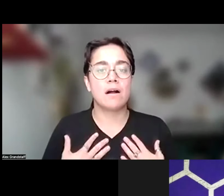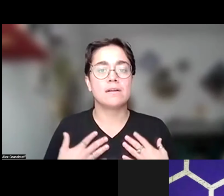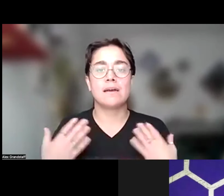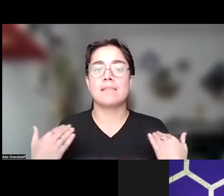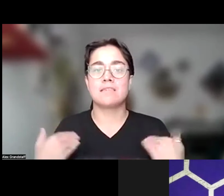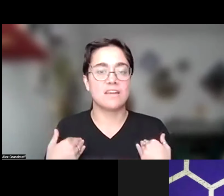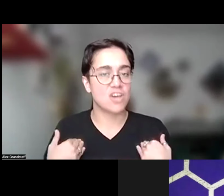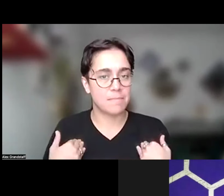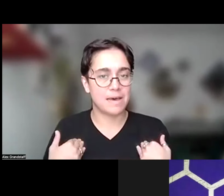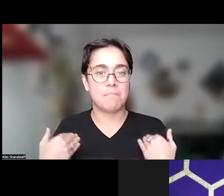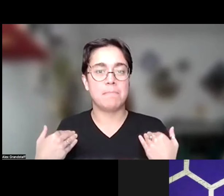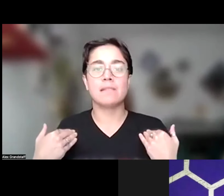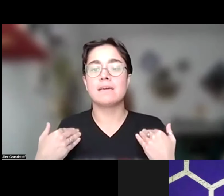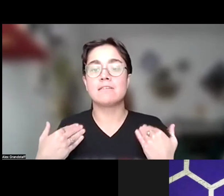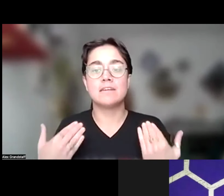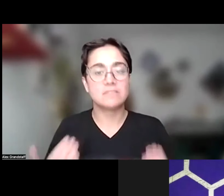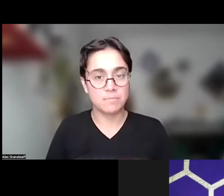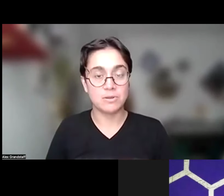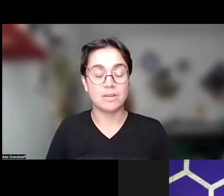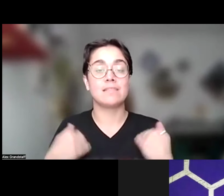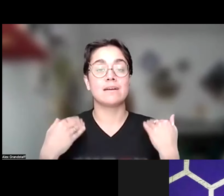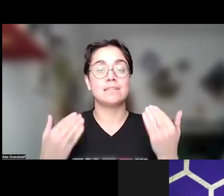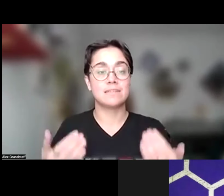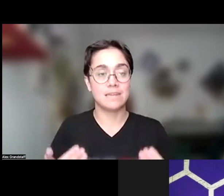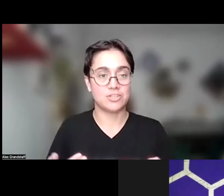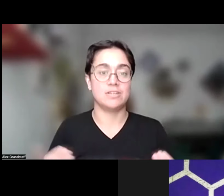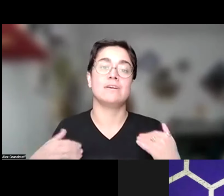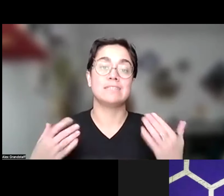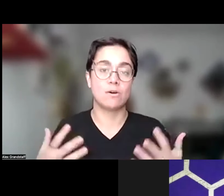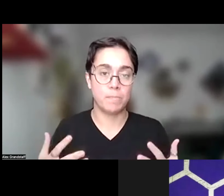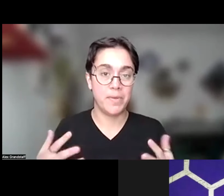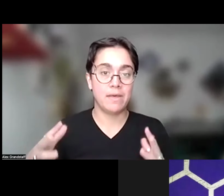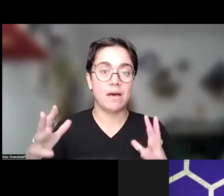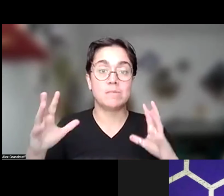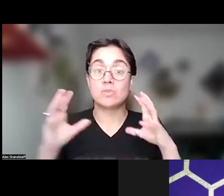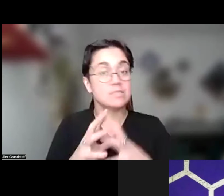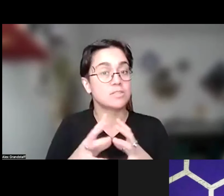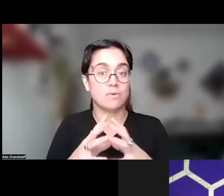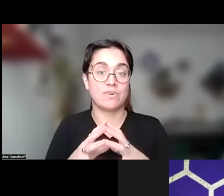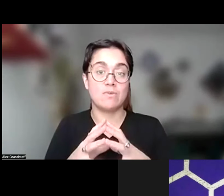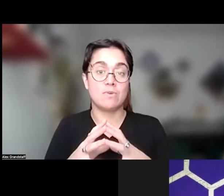stages of transition. Things are really hard at this stage too.